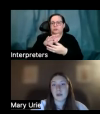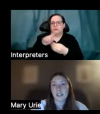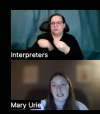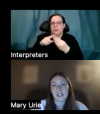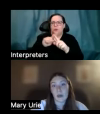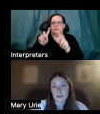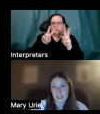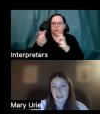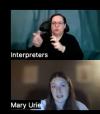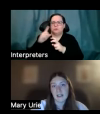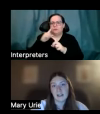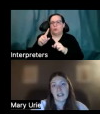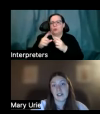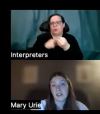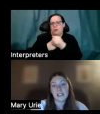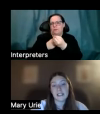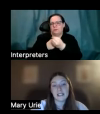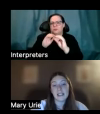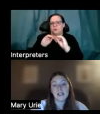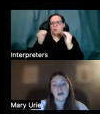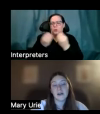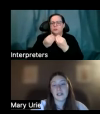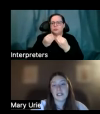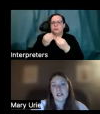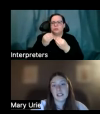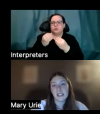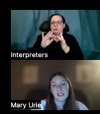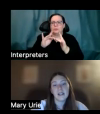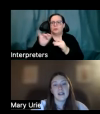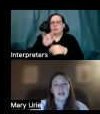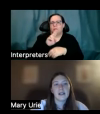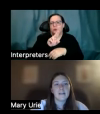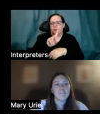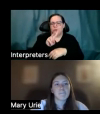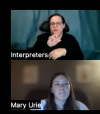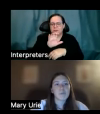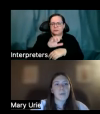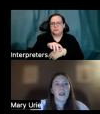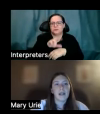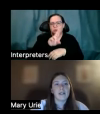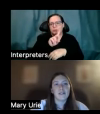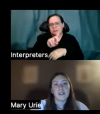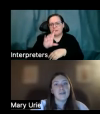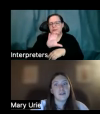organization websites, like the UDC or the DLC. And you can use